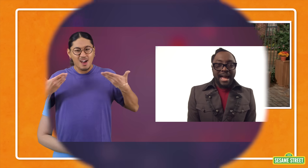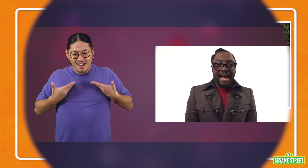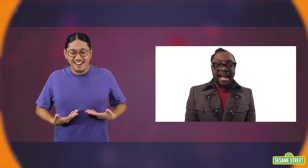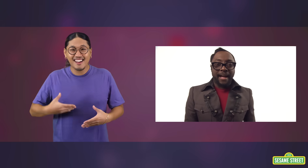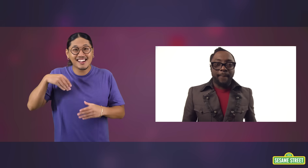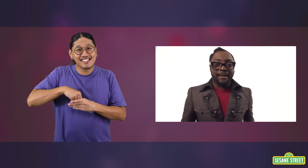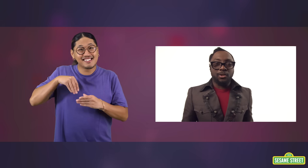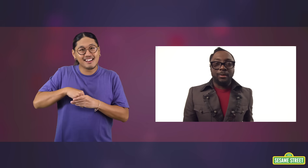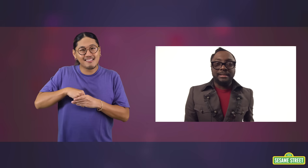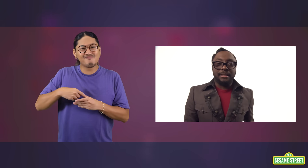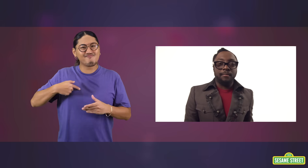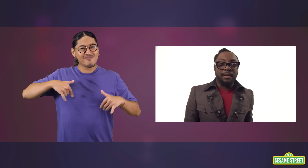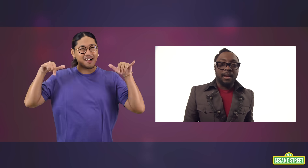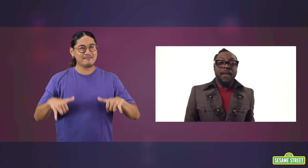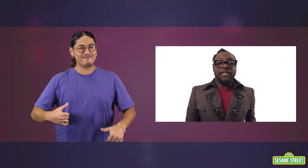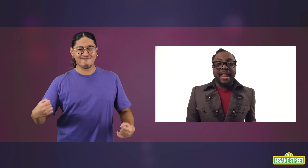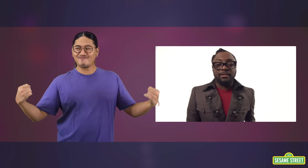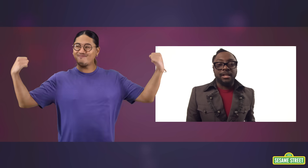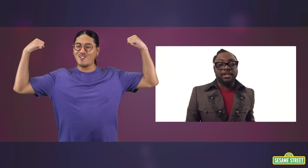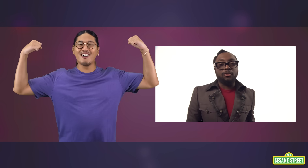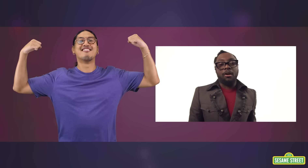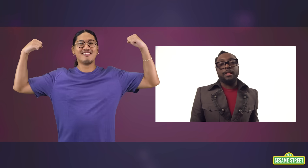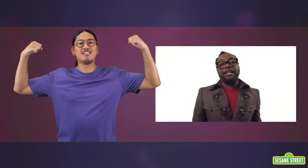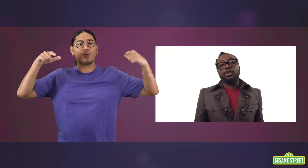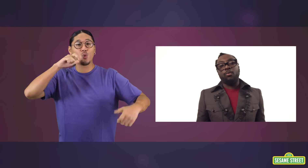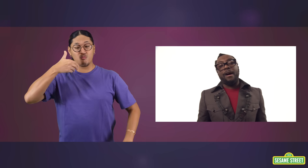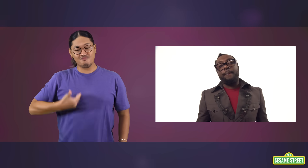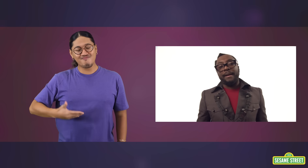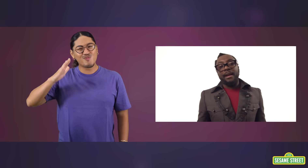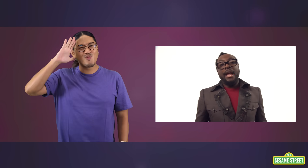If what I am is what's in me, then I'll stay strong That's who I'll be